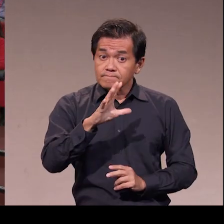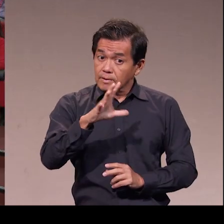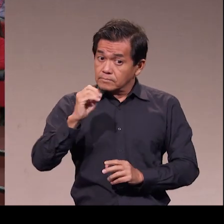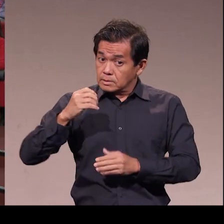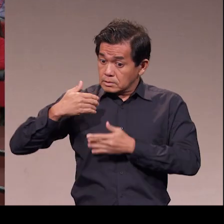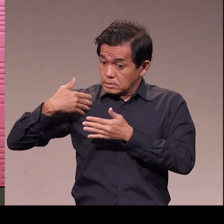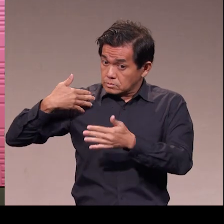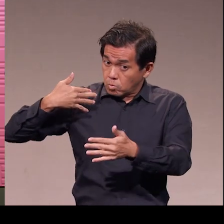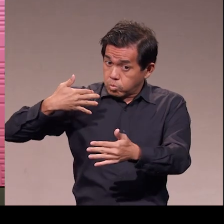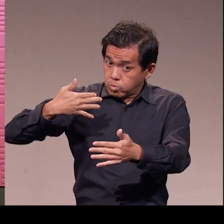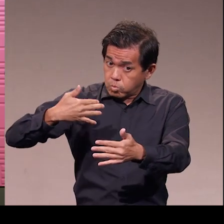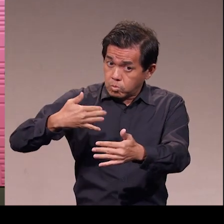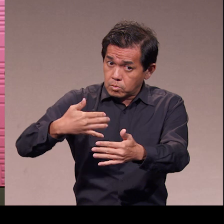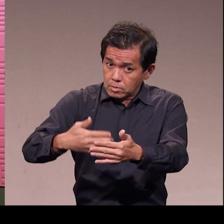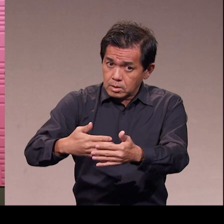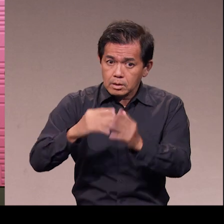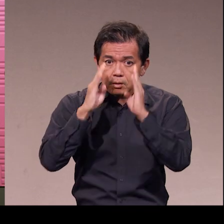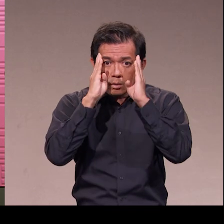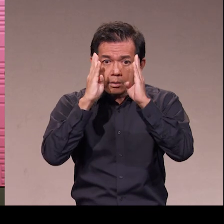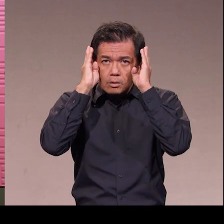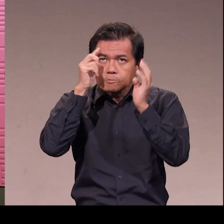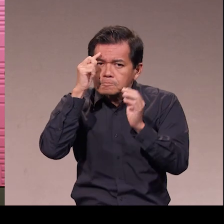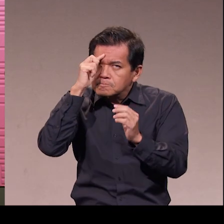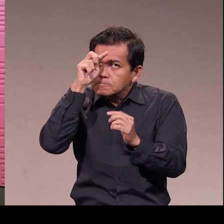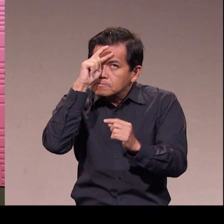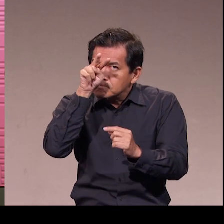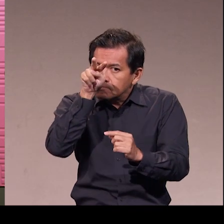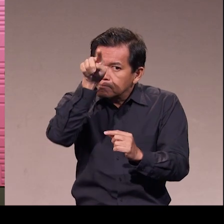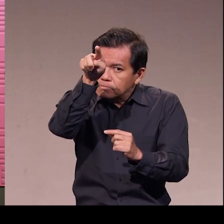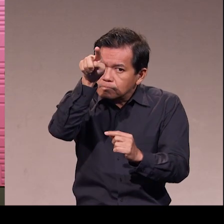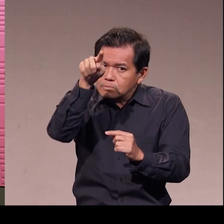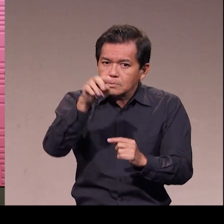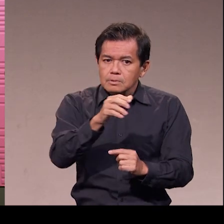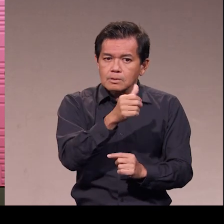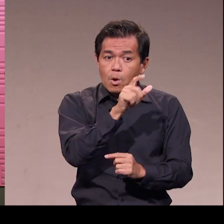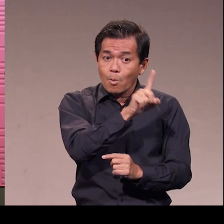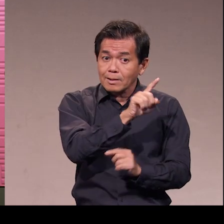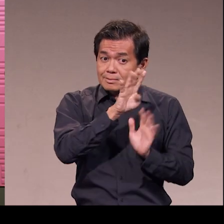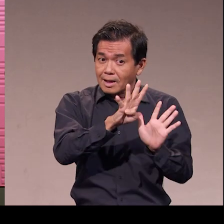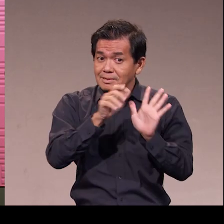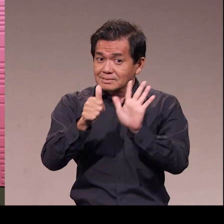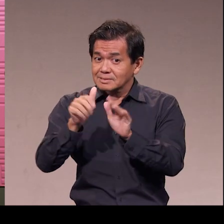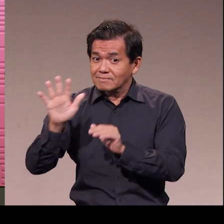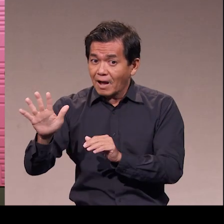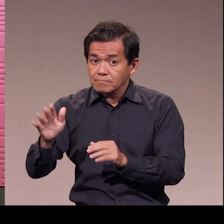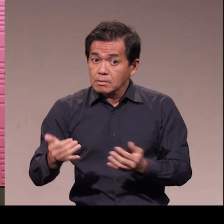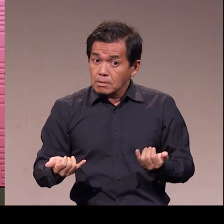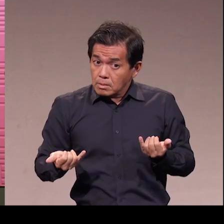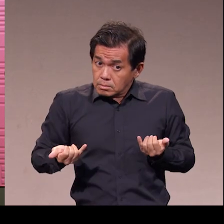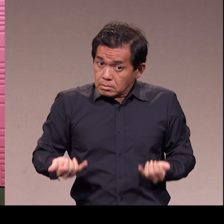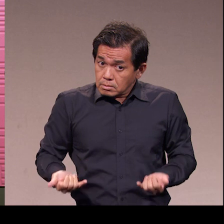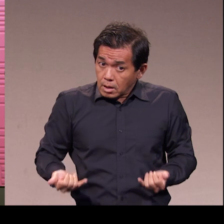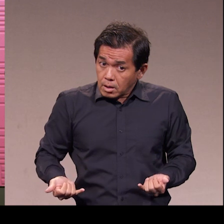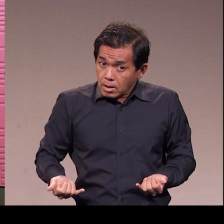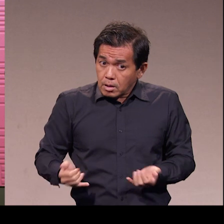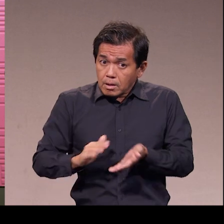in 1965 is now woven in a beautiful tapestry that is our Singapore story.